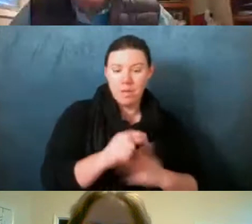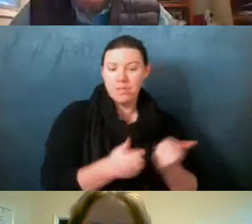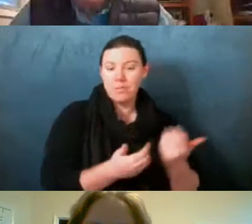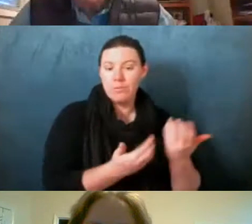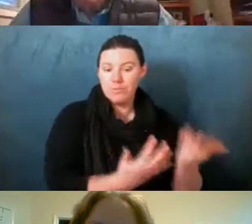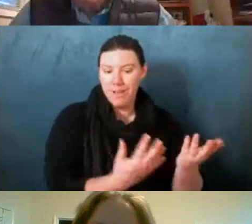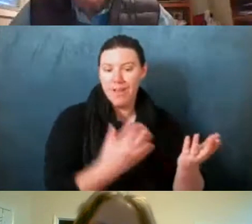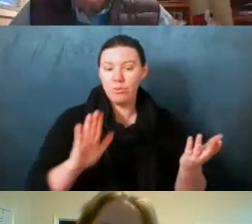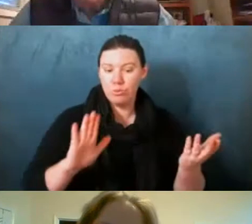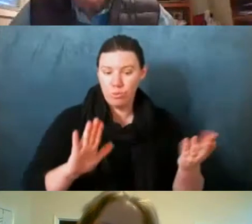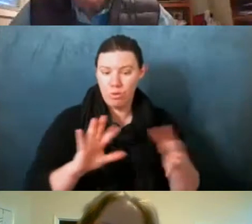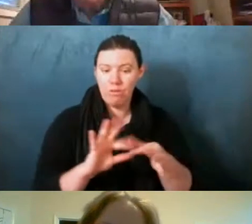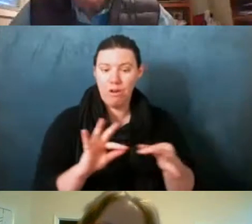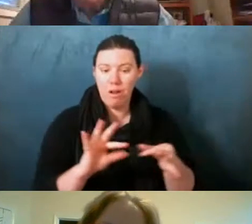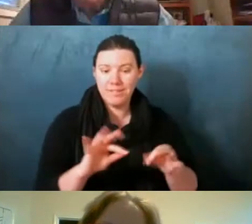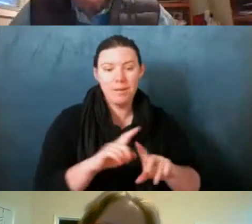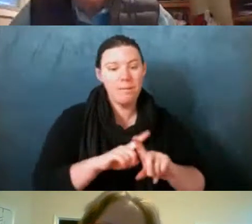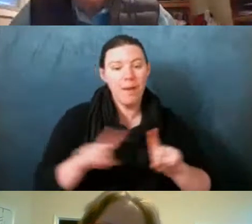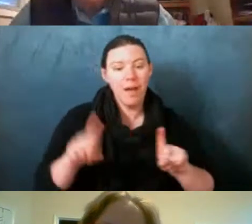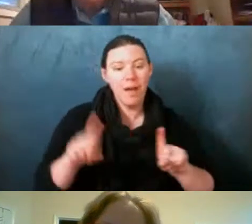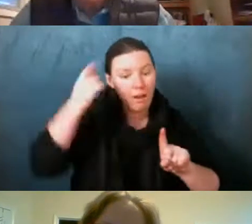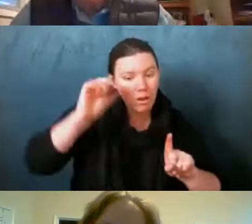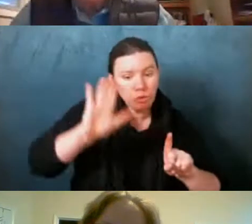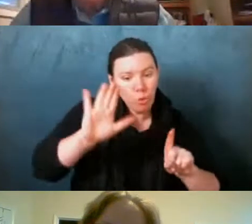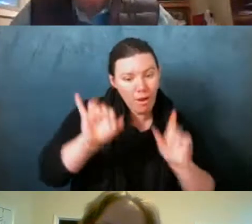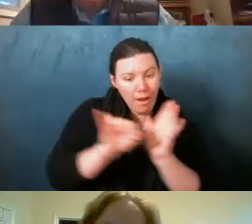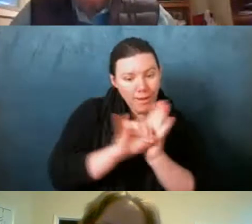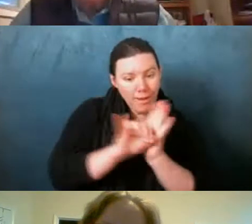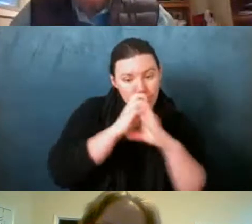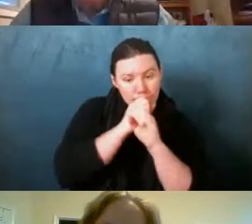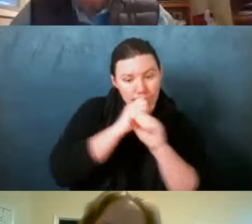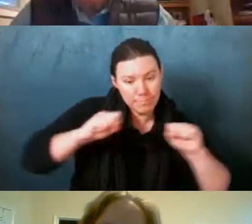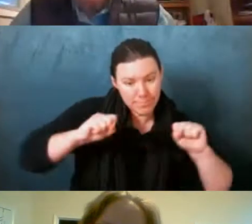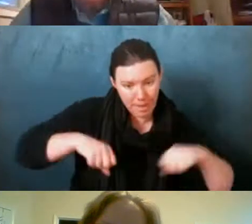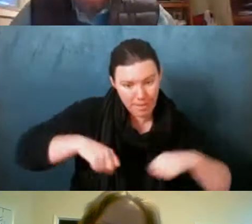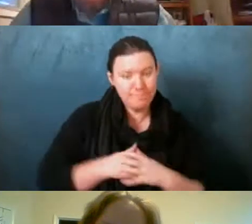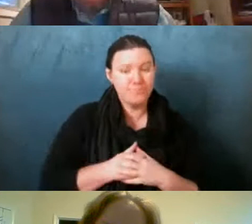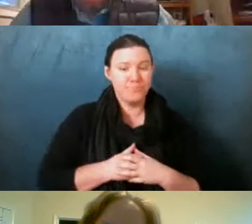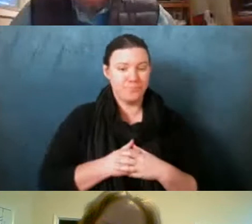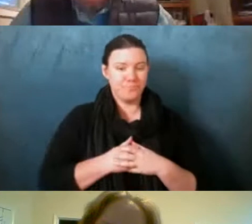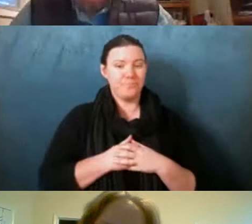you can always skip over that question. In fact, you can decide not to take the survey as well,